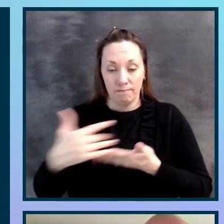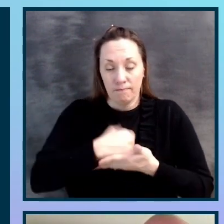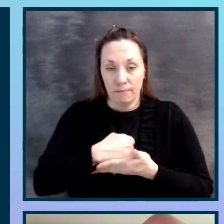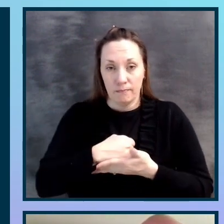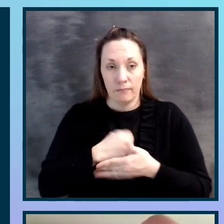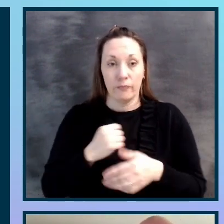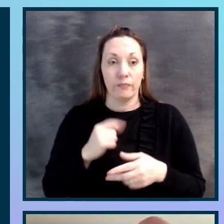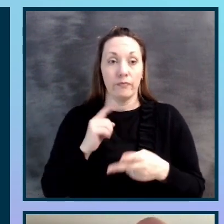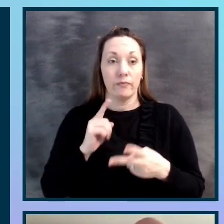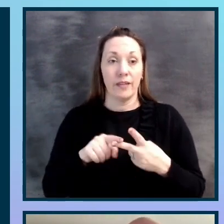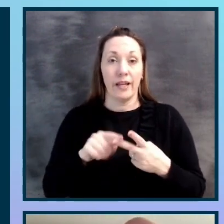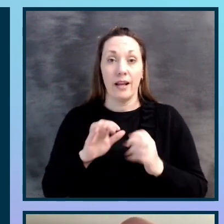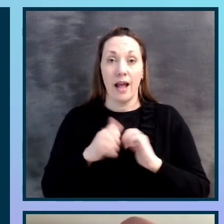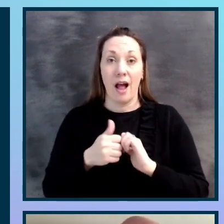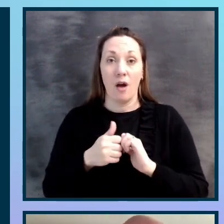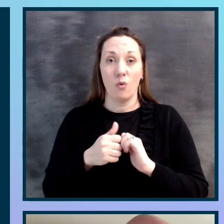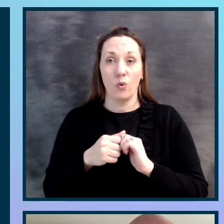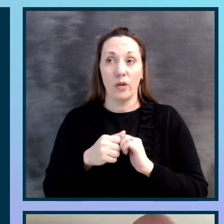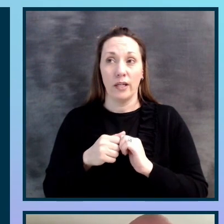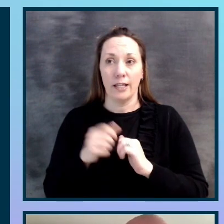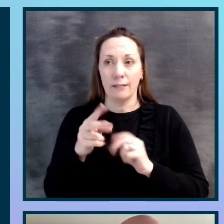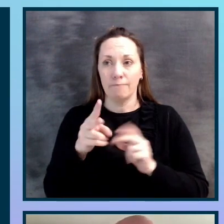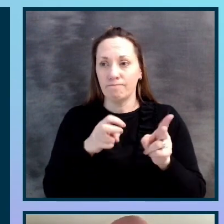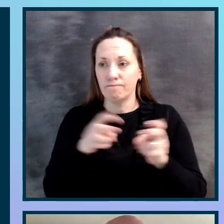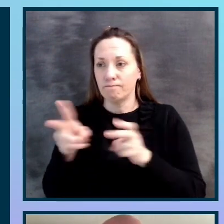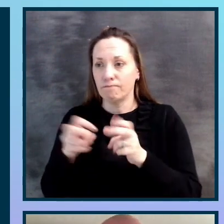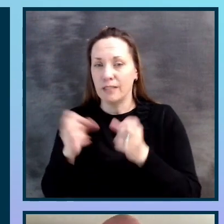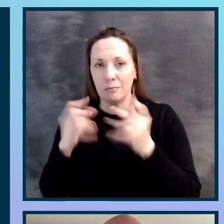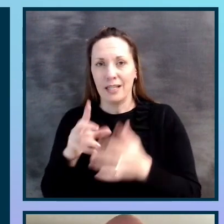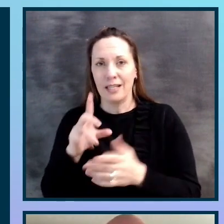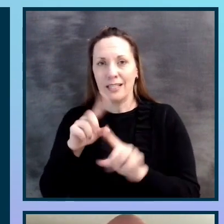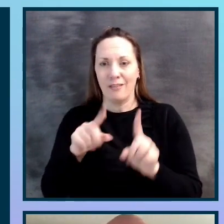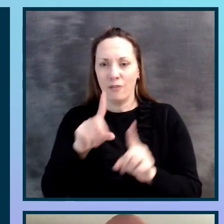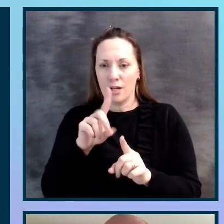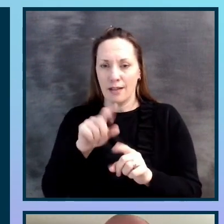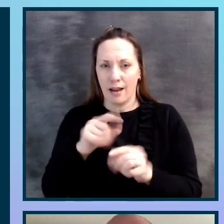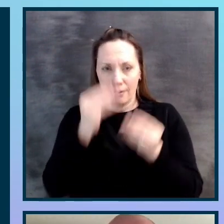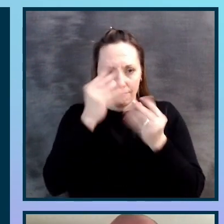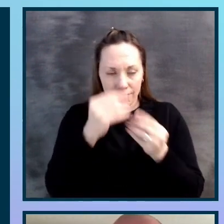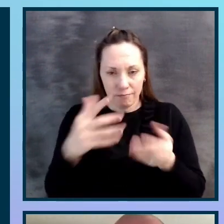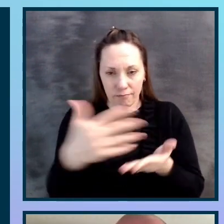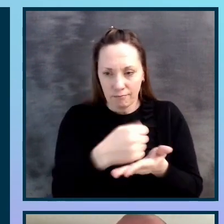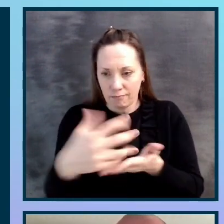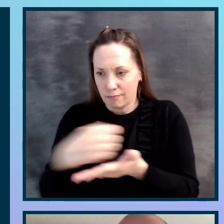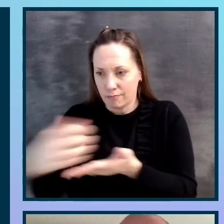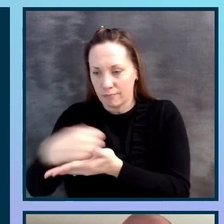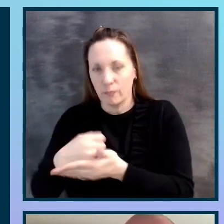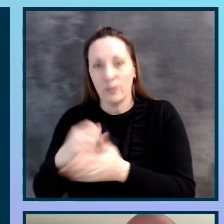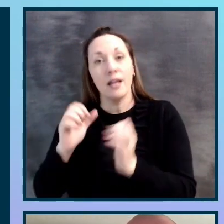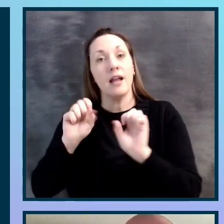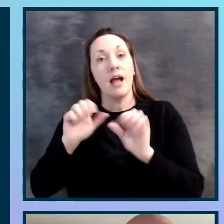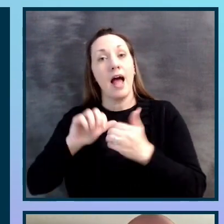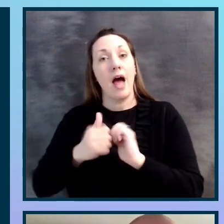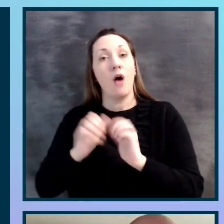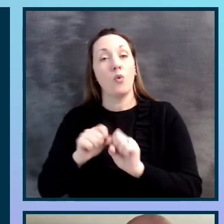sort of pull in as many different data points as we can, and how we can then turn these into something